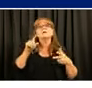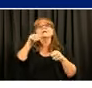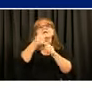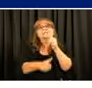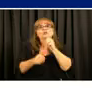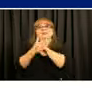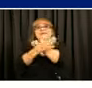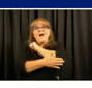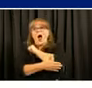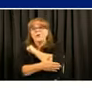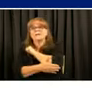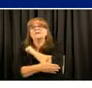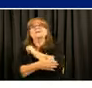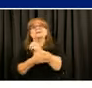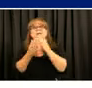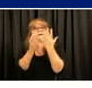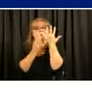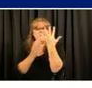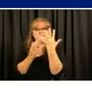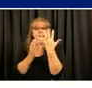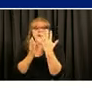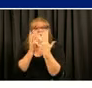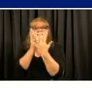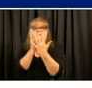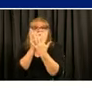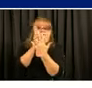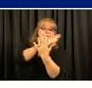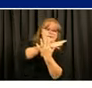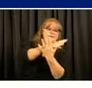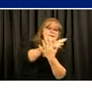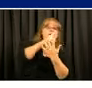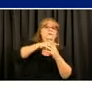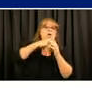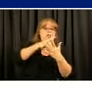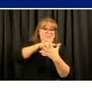uh then there's much there's really we we're trying to do away with the state restrictions